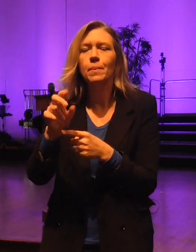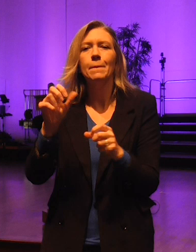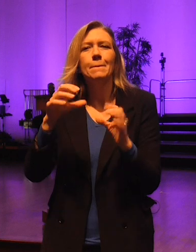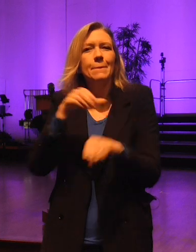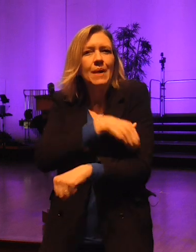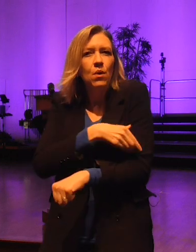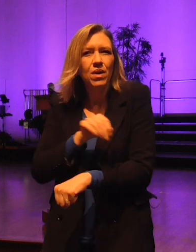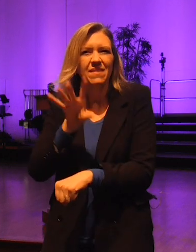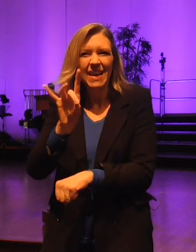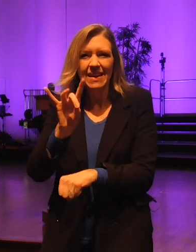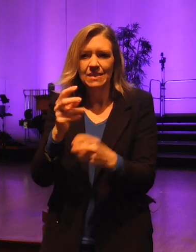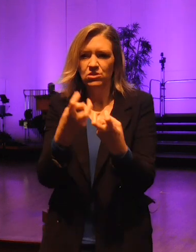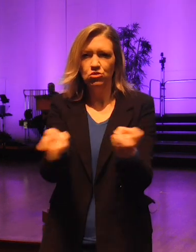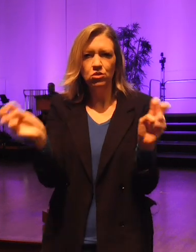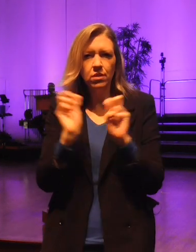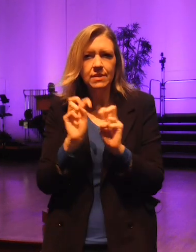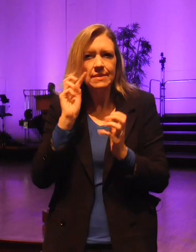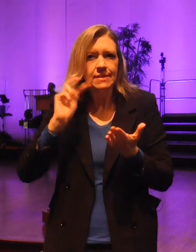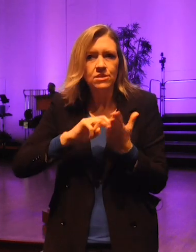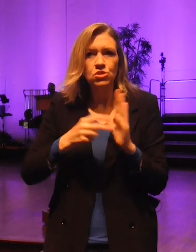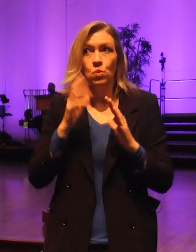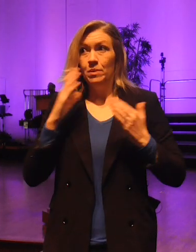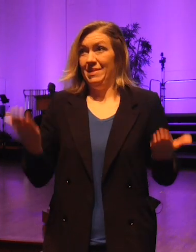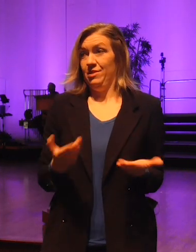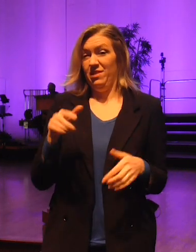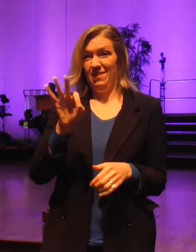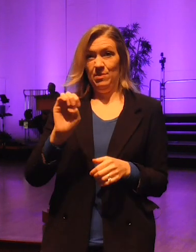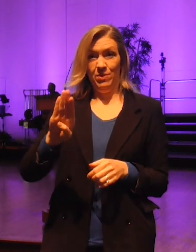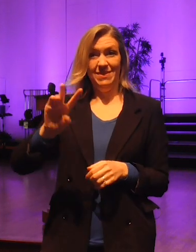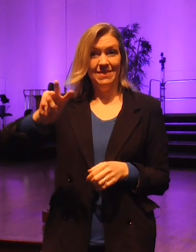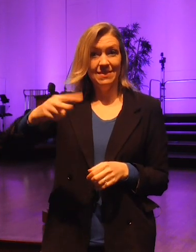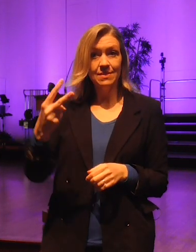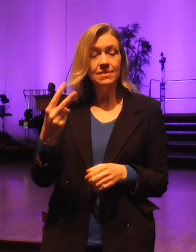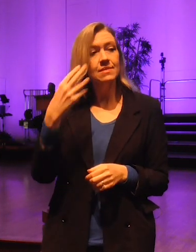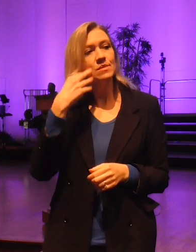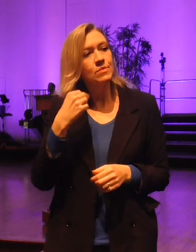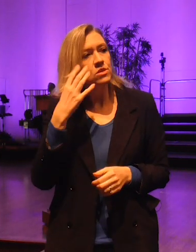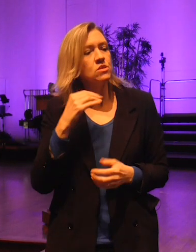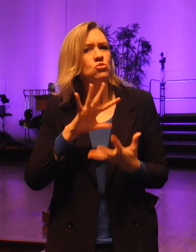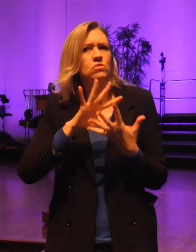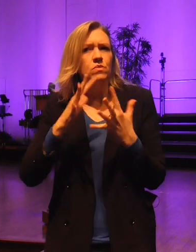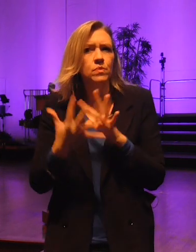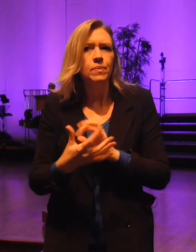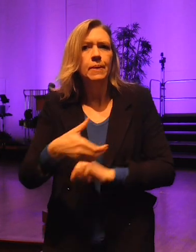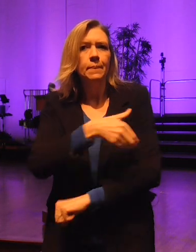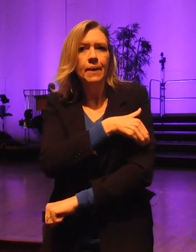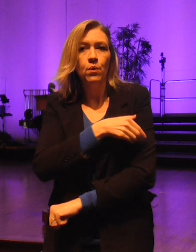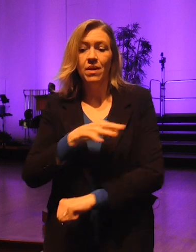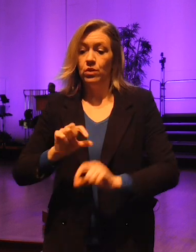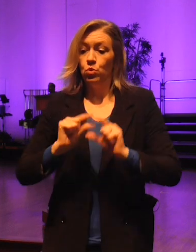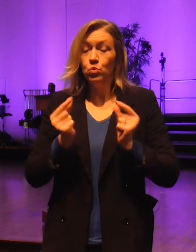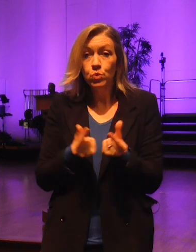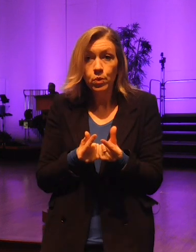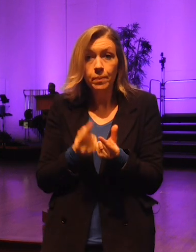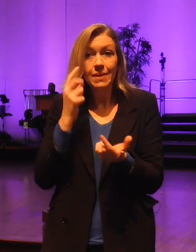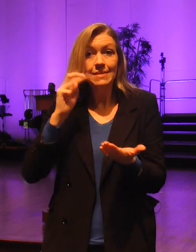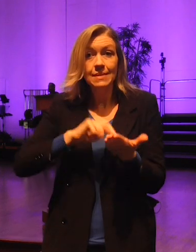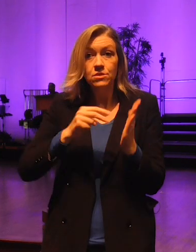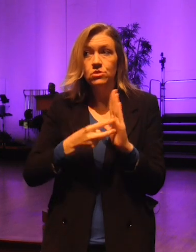February 2nd experience the transformative power of group intention to heal your life and let's do